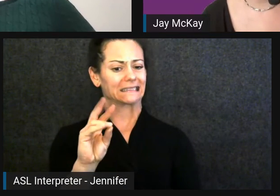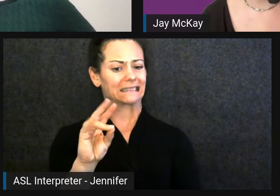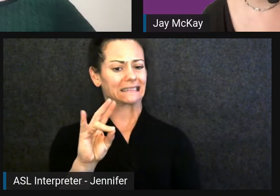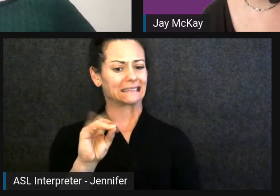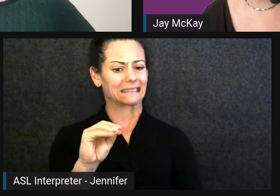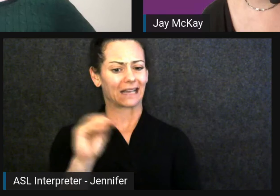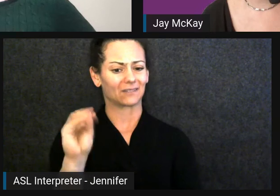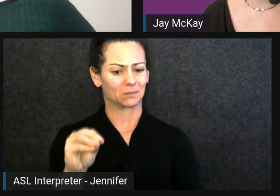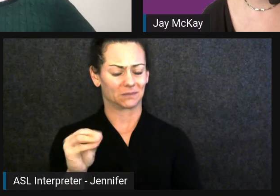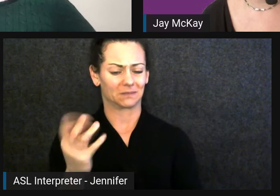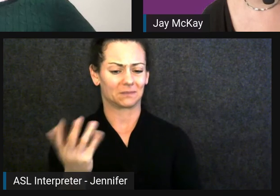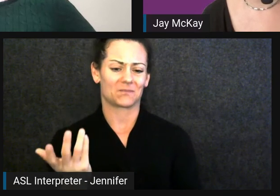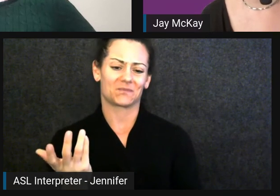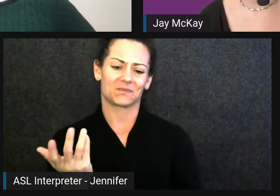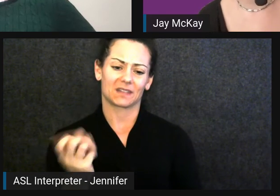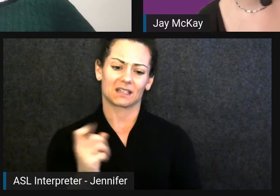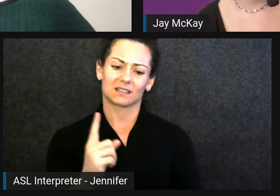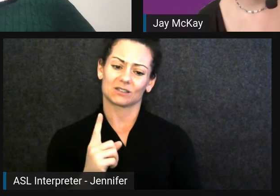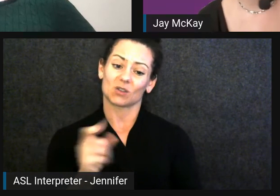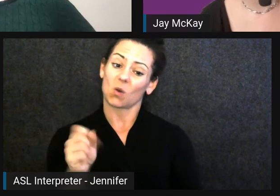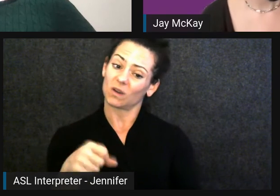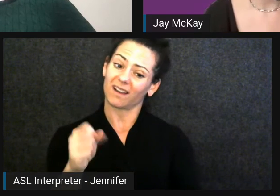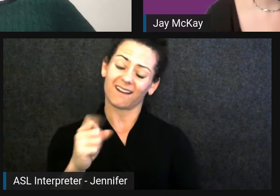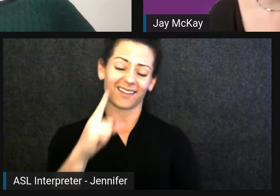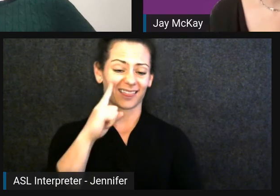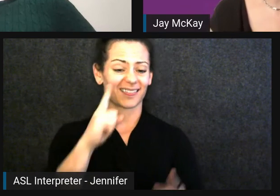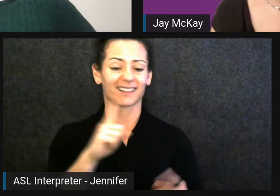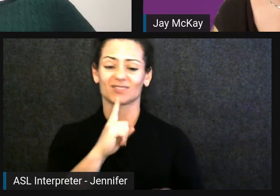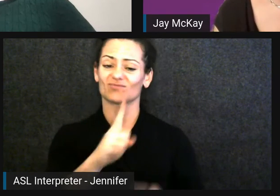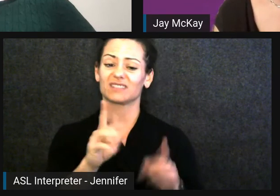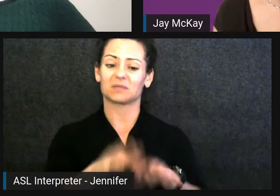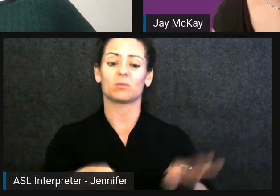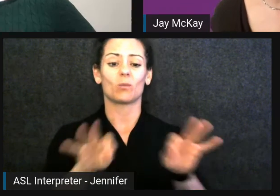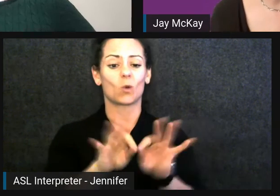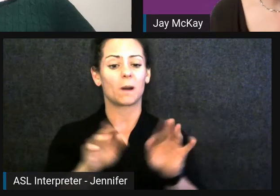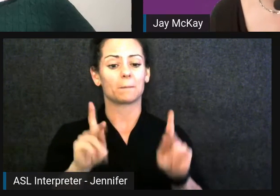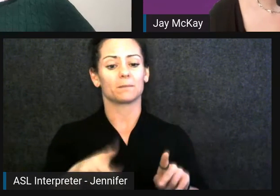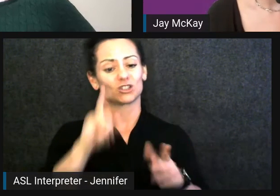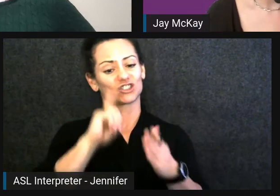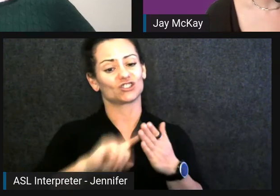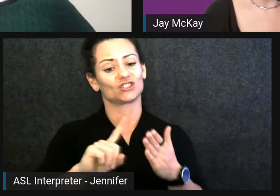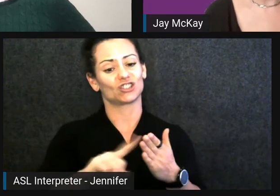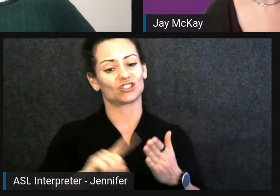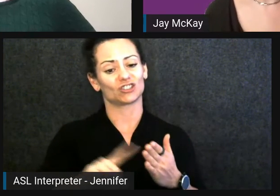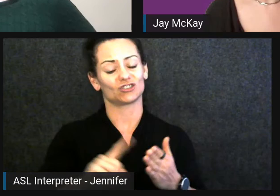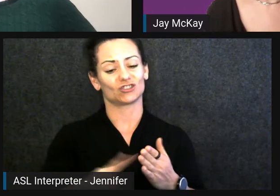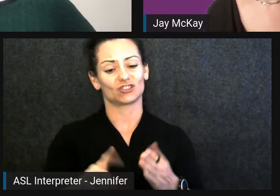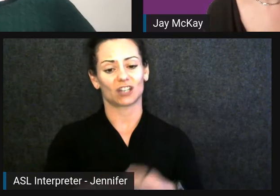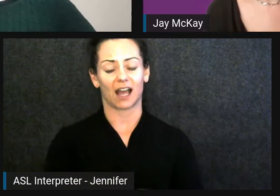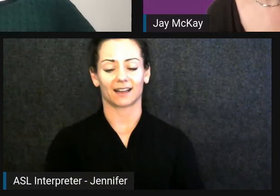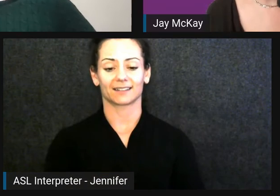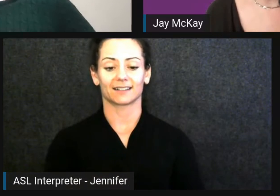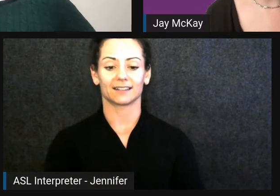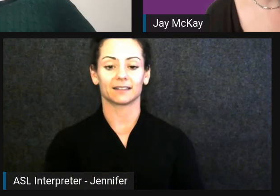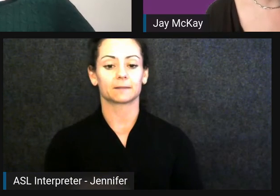I think it's super important. Right. Well, we are out of time but if you have an answer to this question